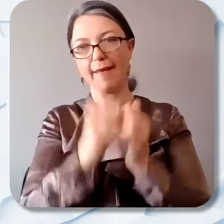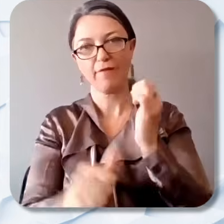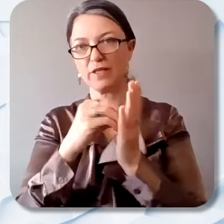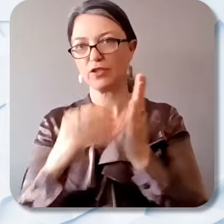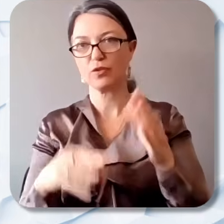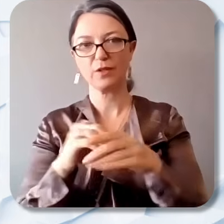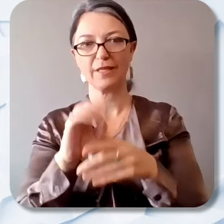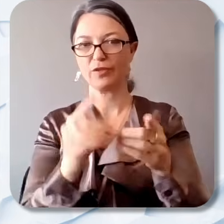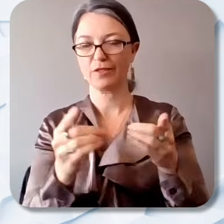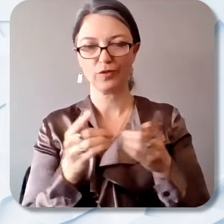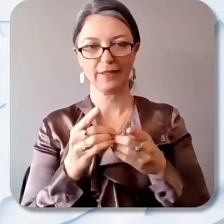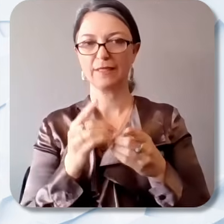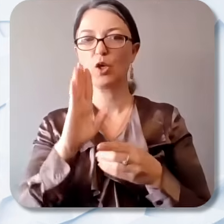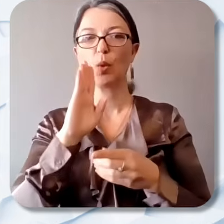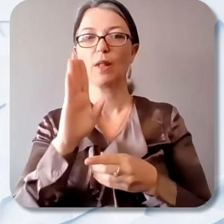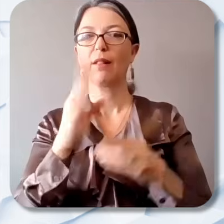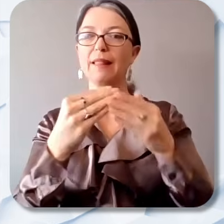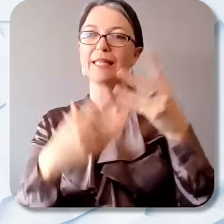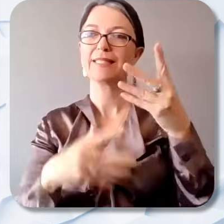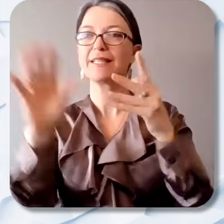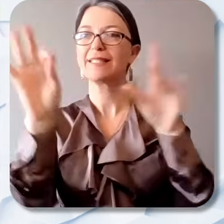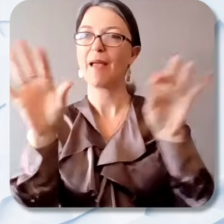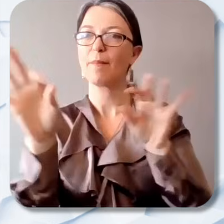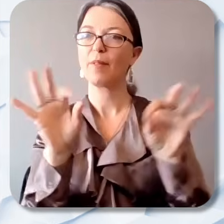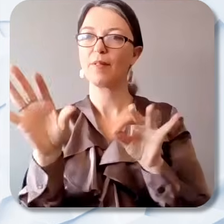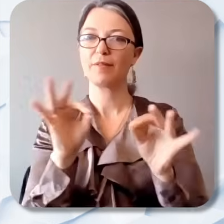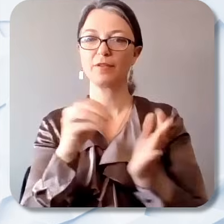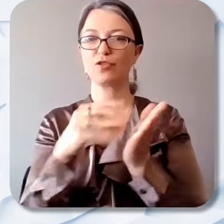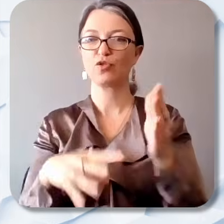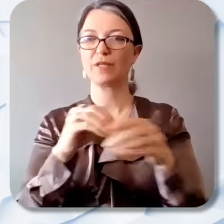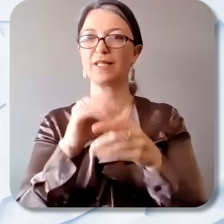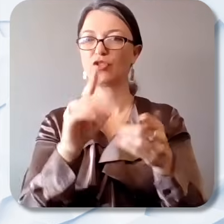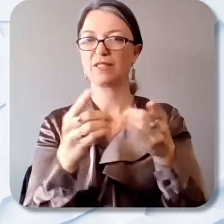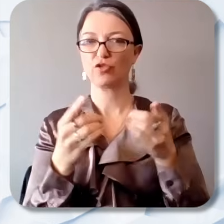It's going to be a sample of students in your district pretty much a random sample, and